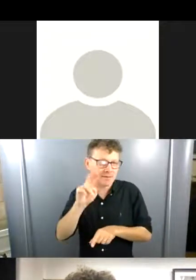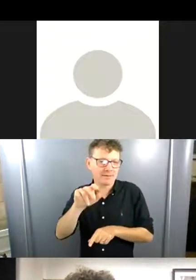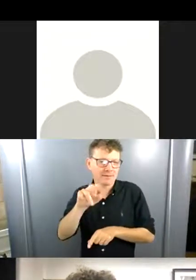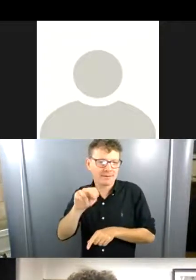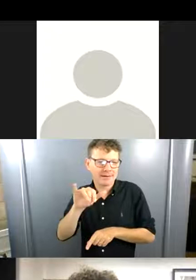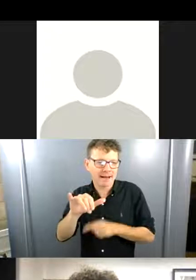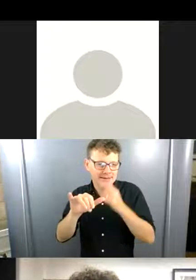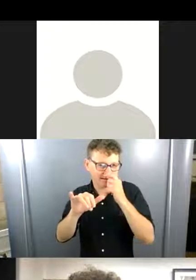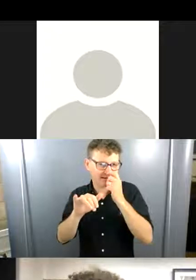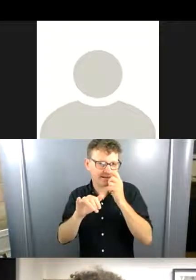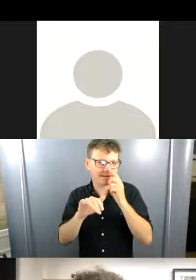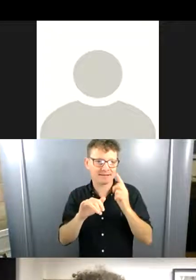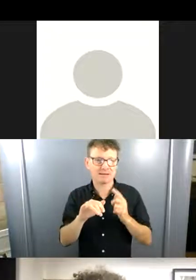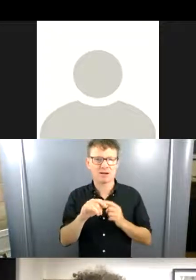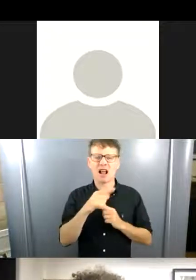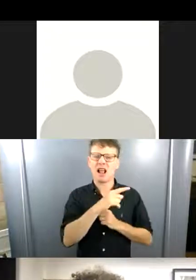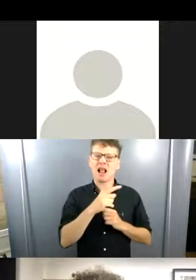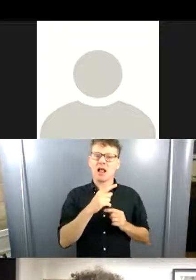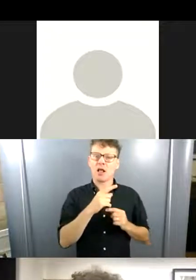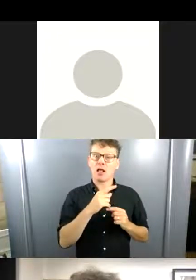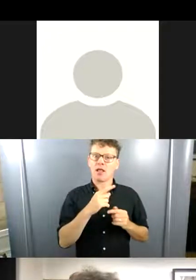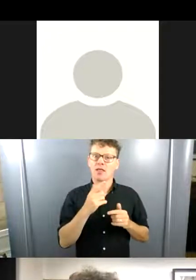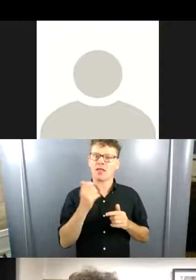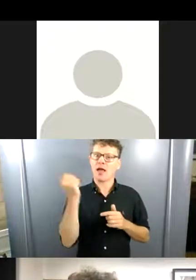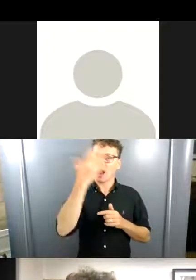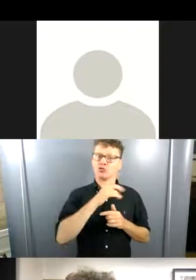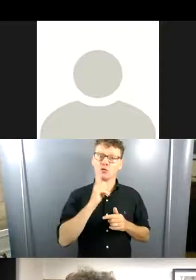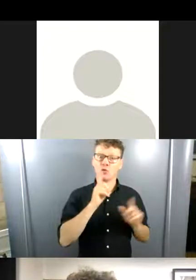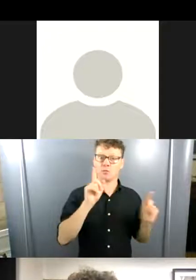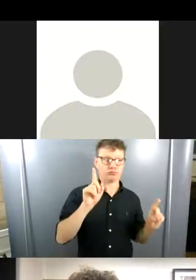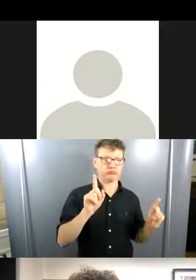who I mentioned before he's become a very significant staff member on the projects